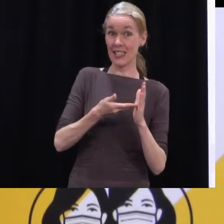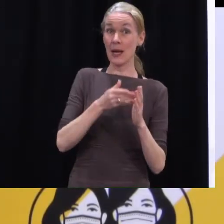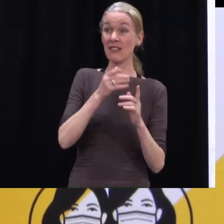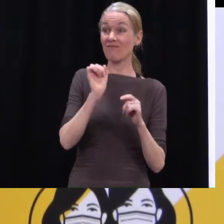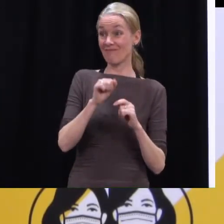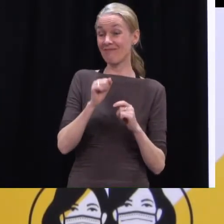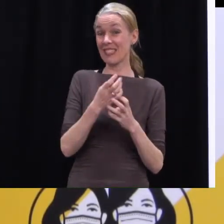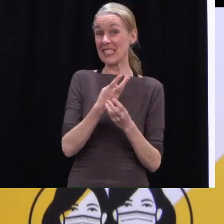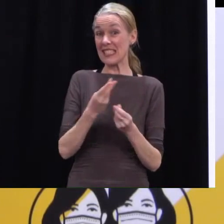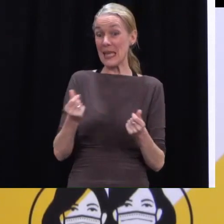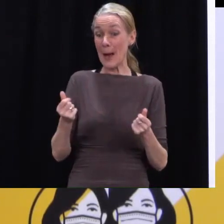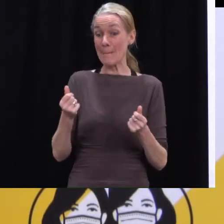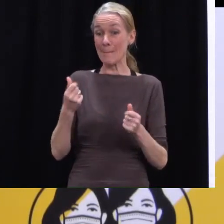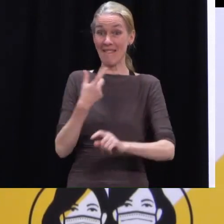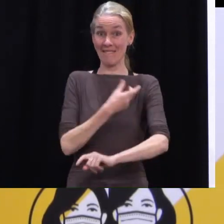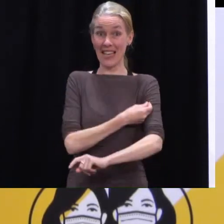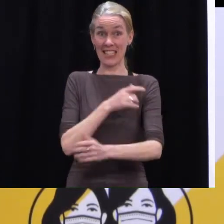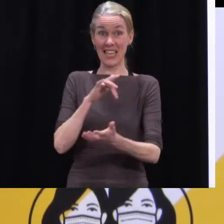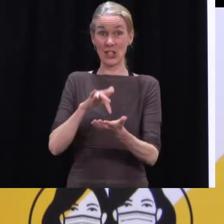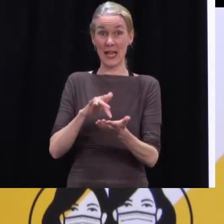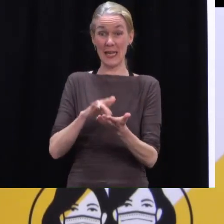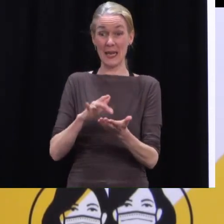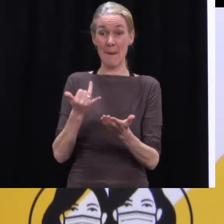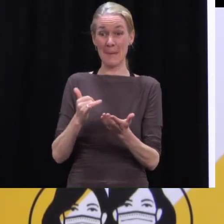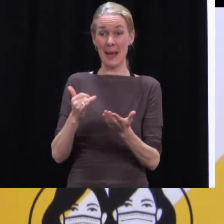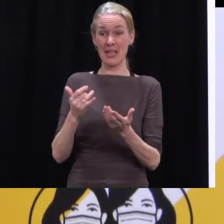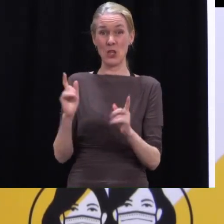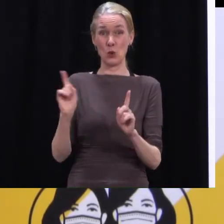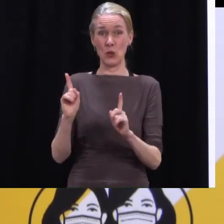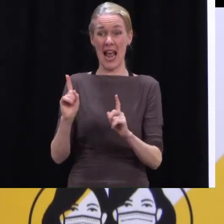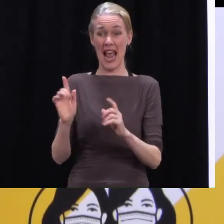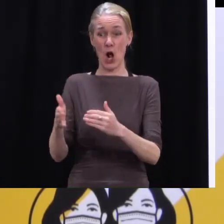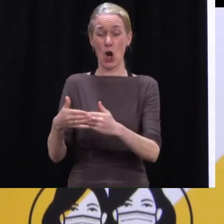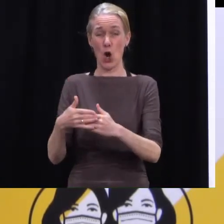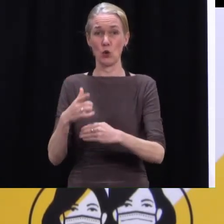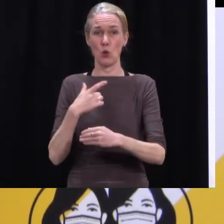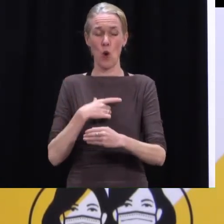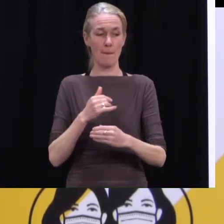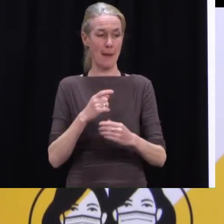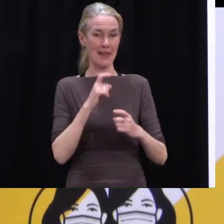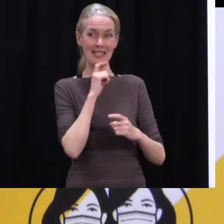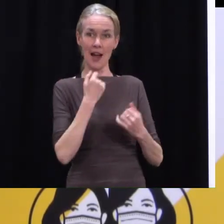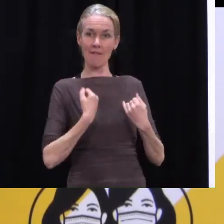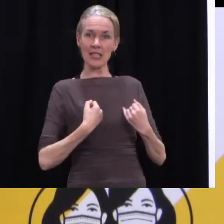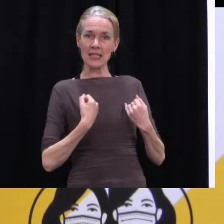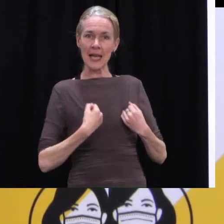particular venue may not be